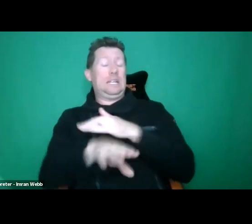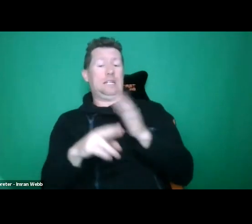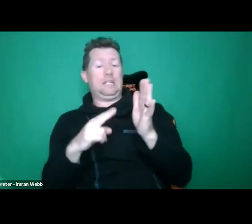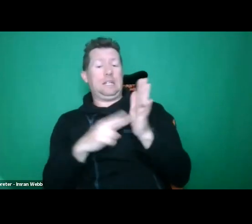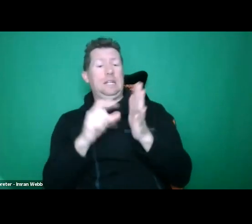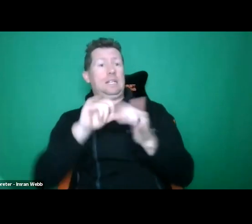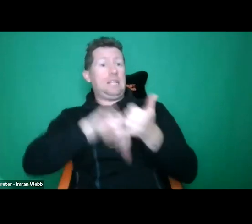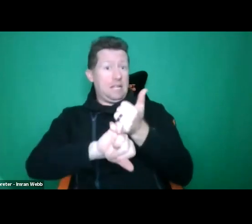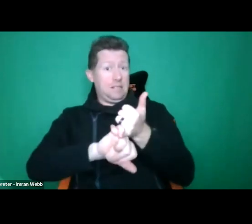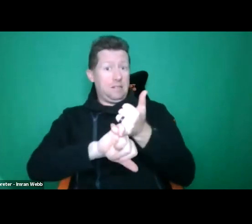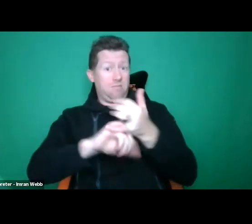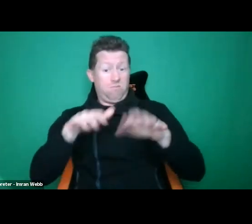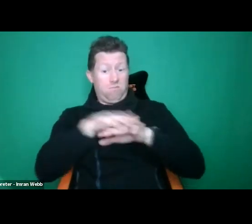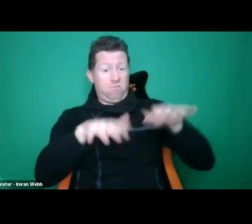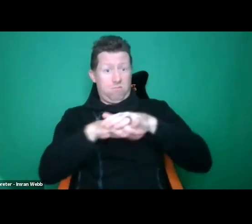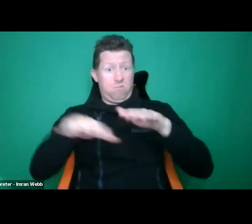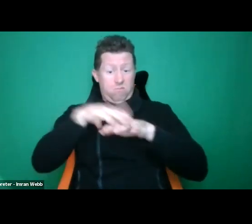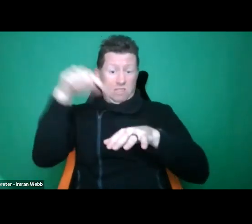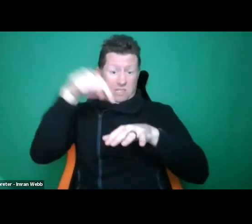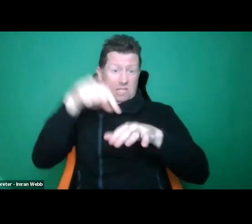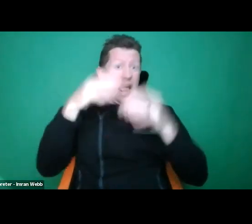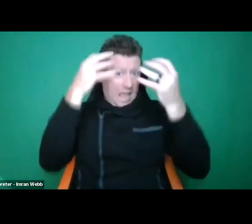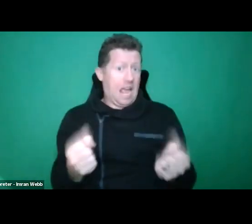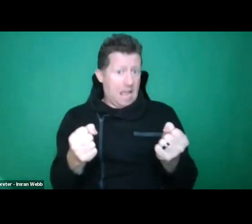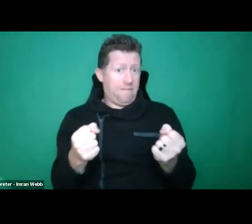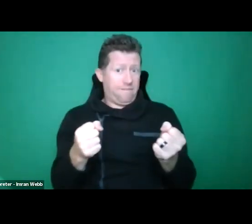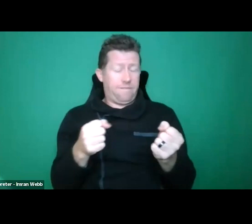and it's guiding the implementation of this strategy.